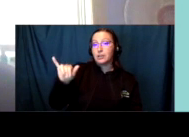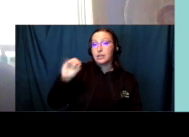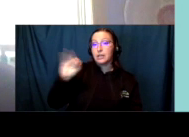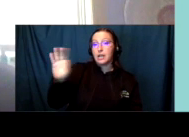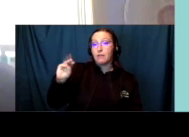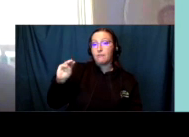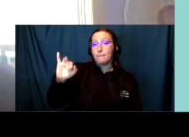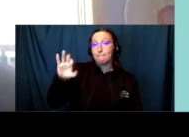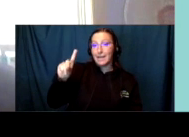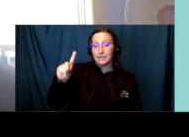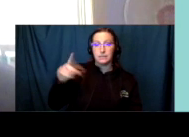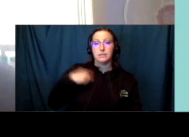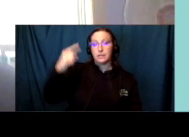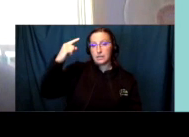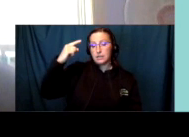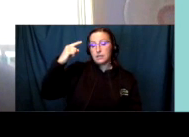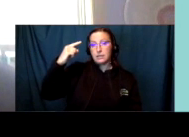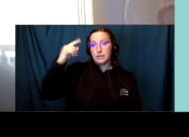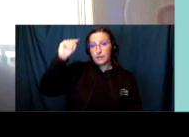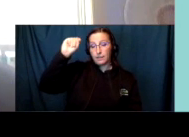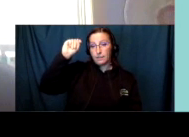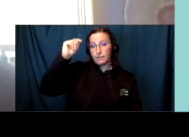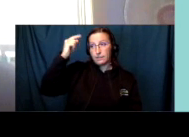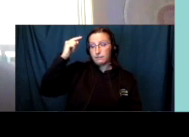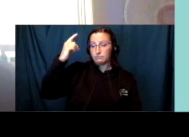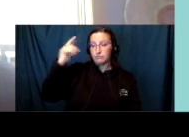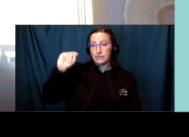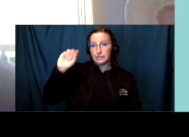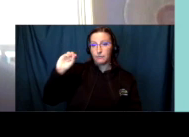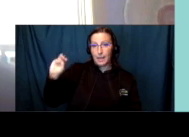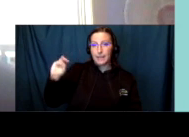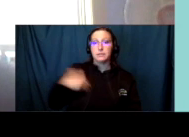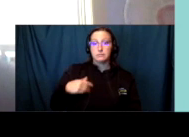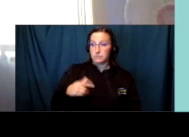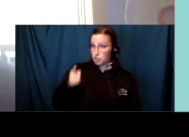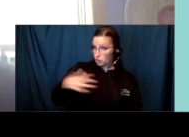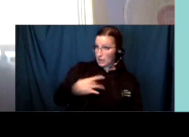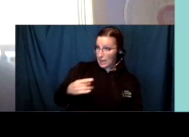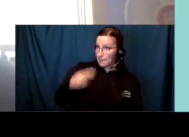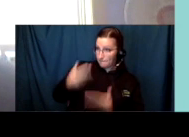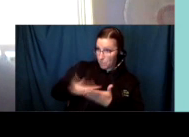foods that they like or don't like. Do they like porridge? If they say no and they know that it's oatmeal,